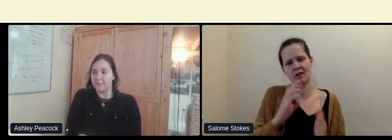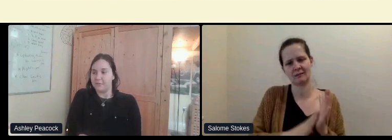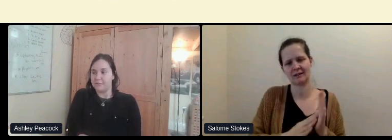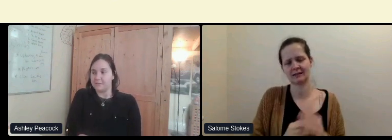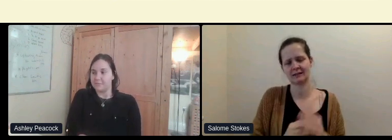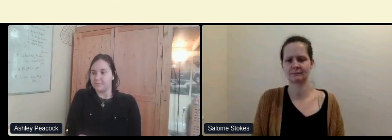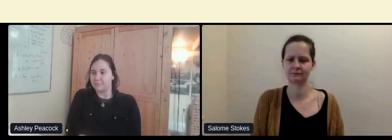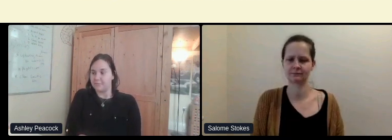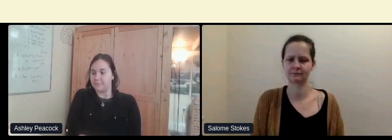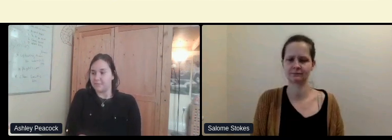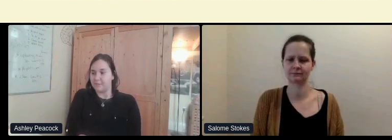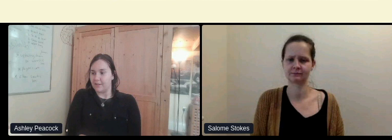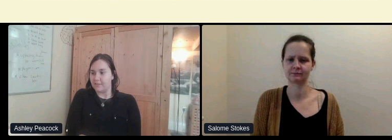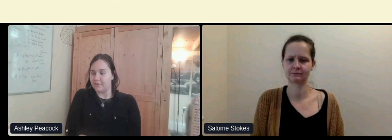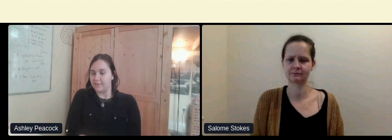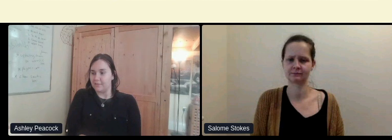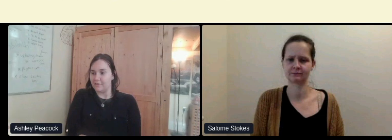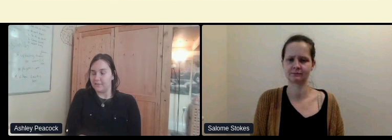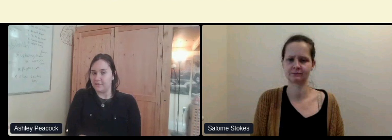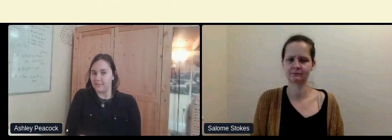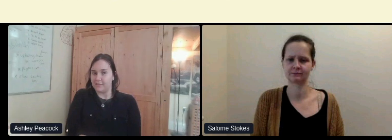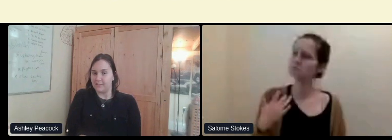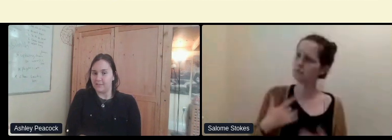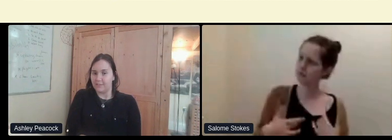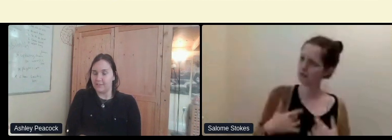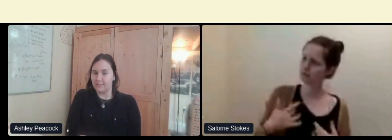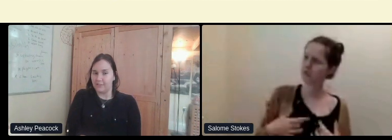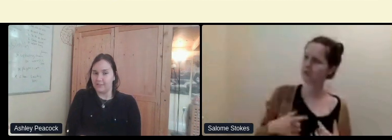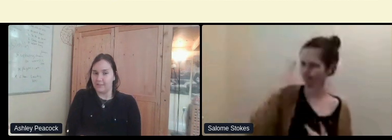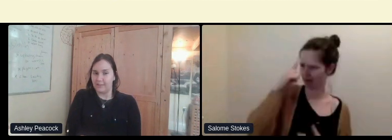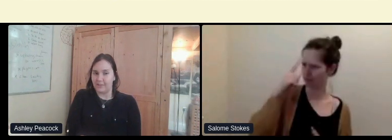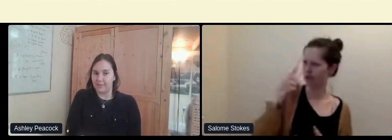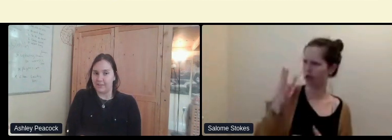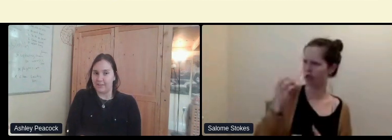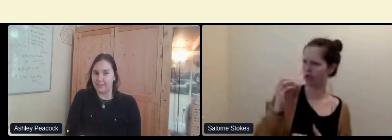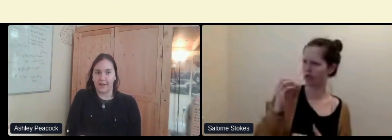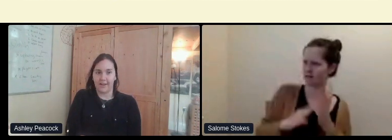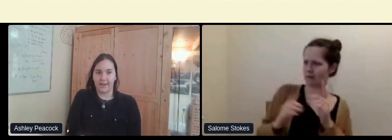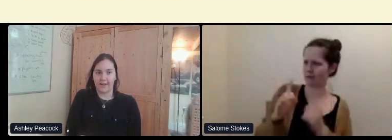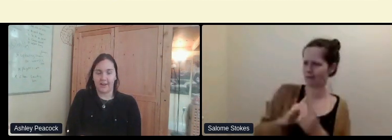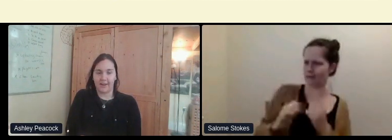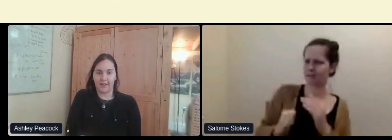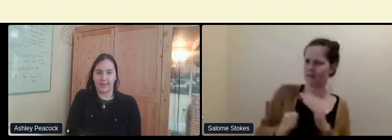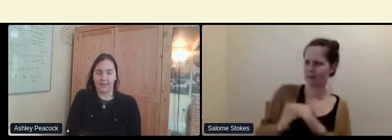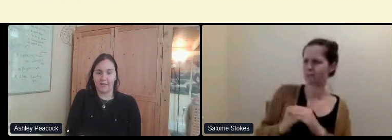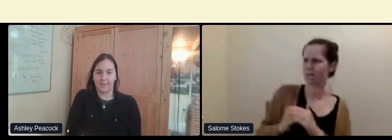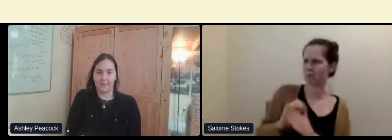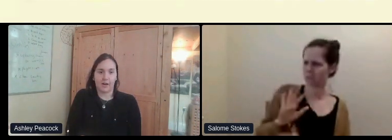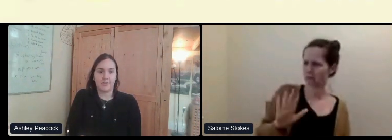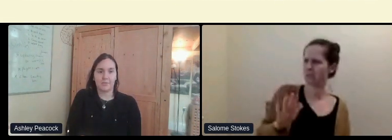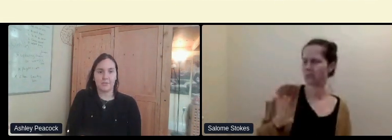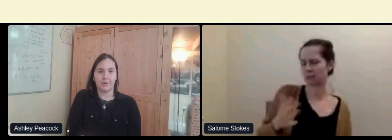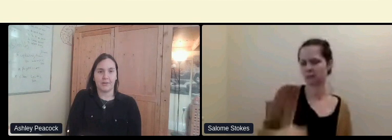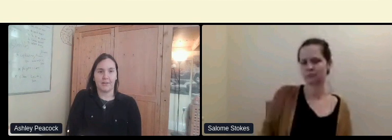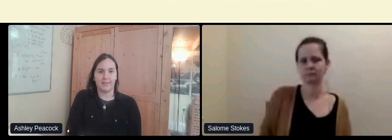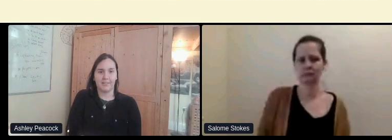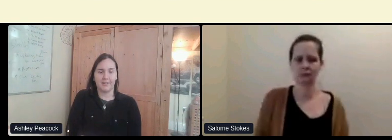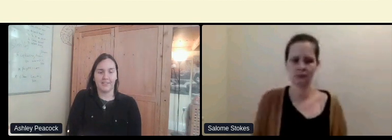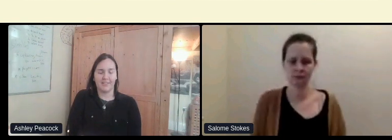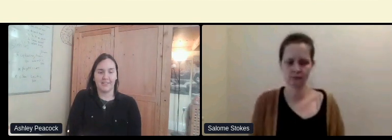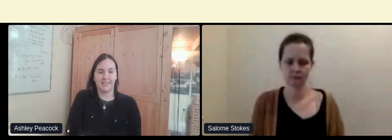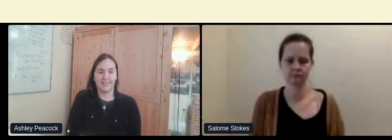That'd be interesting having a 30 minute meeting on like some really complex topic.